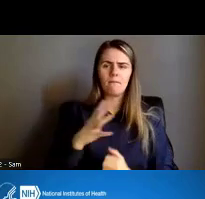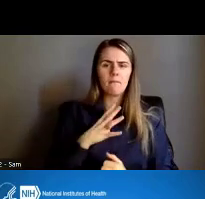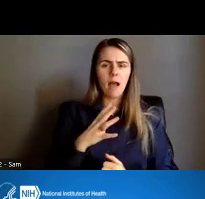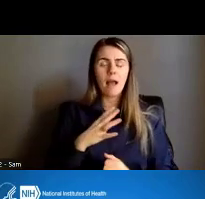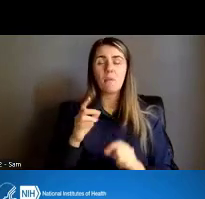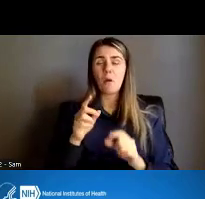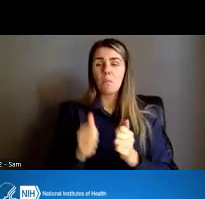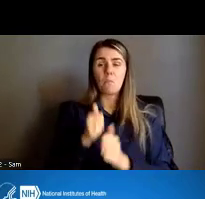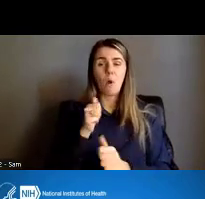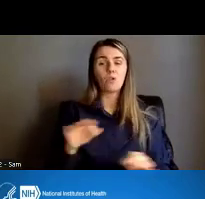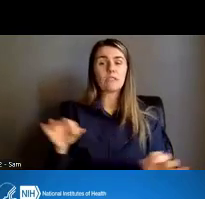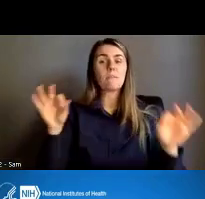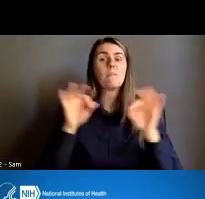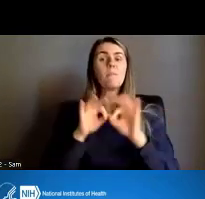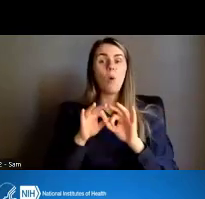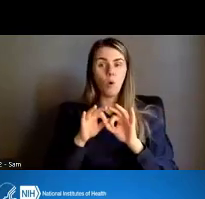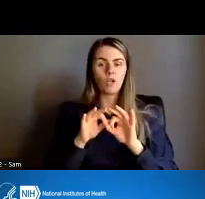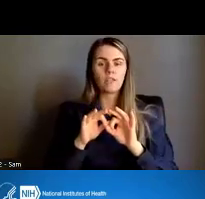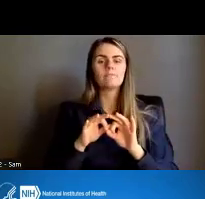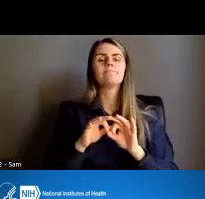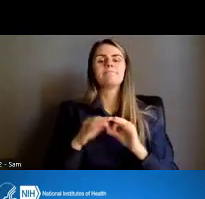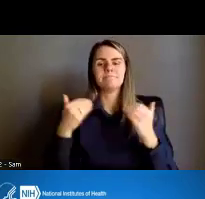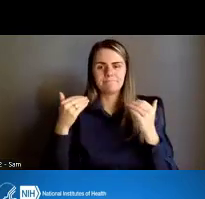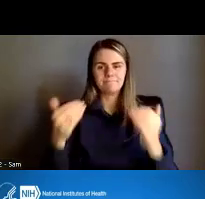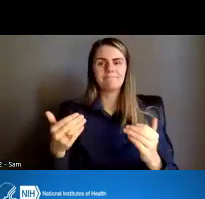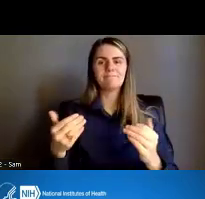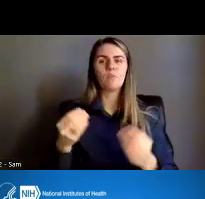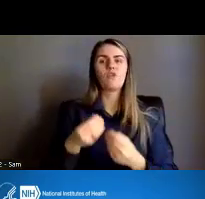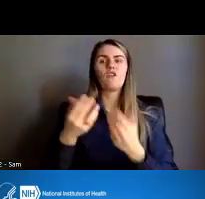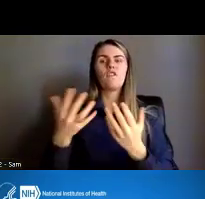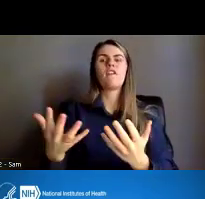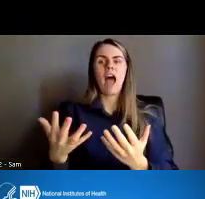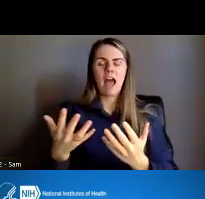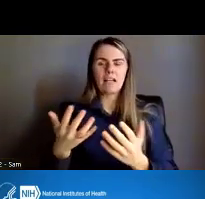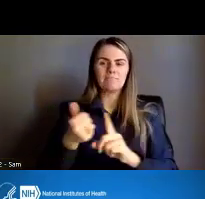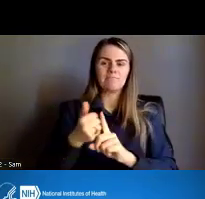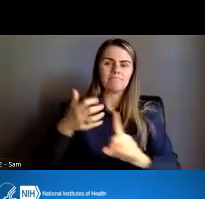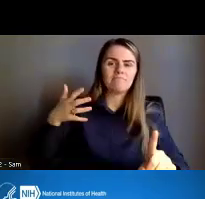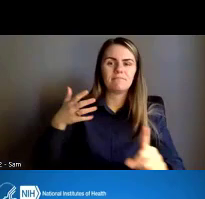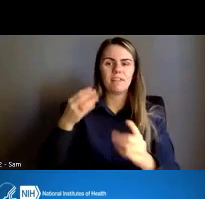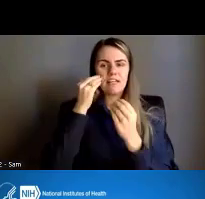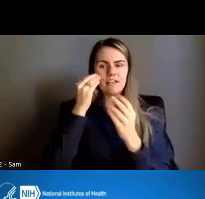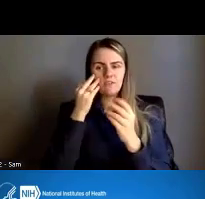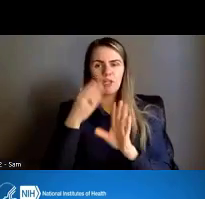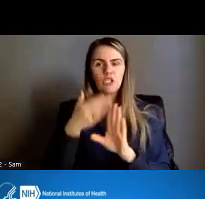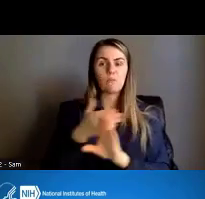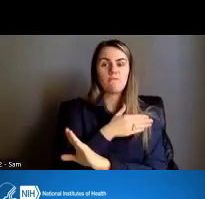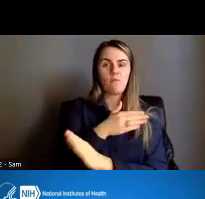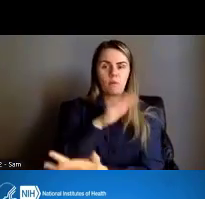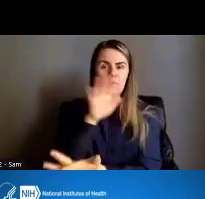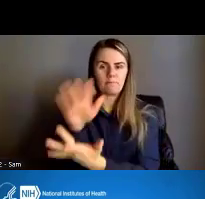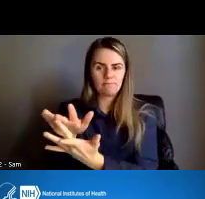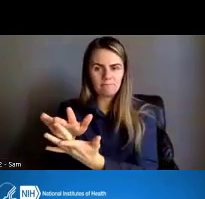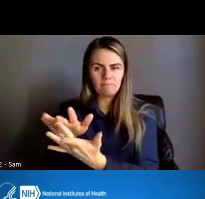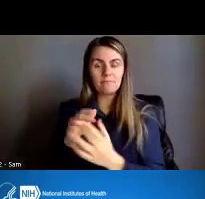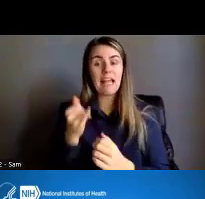and provide that information with that initial attempt to contact us. And if you don't get a response within a day or two,